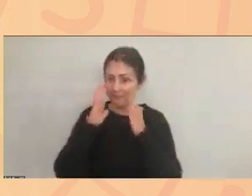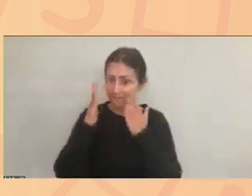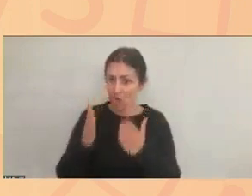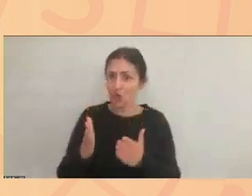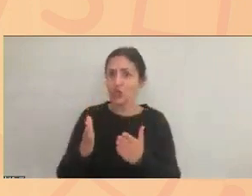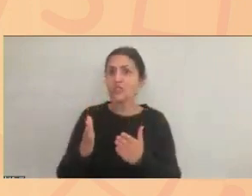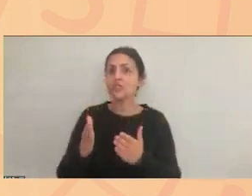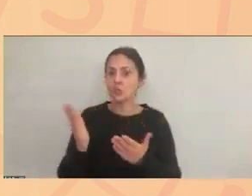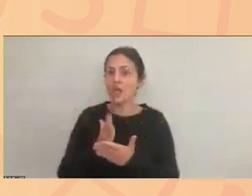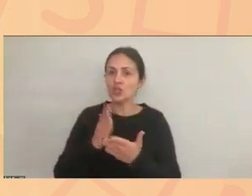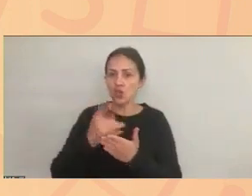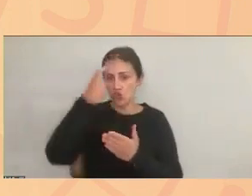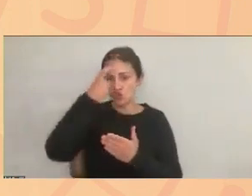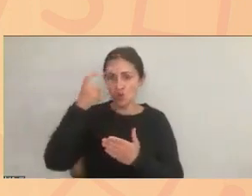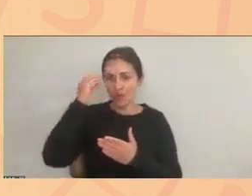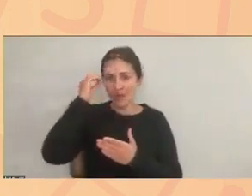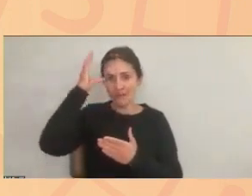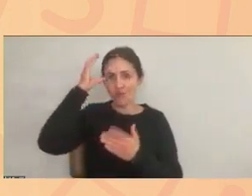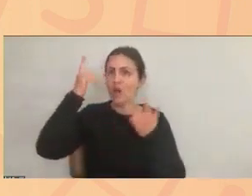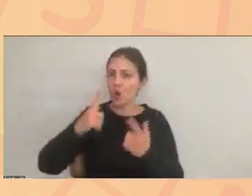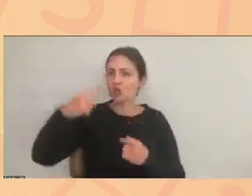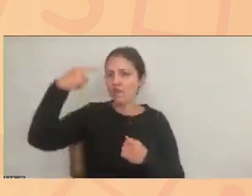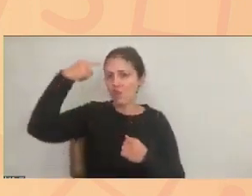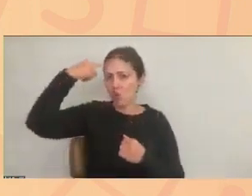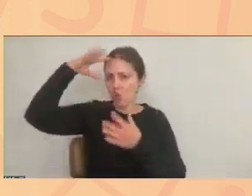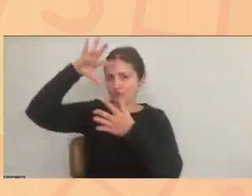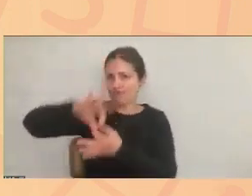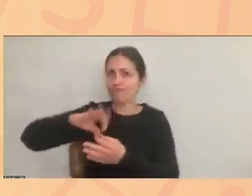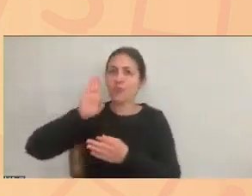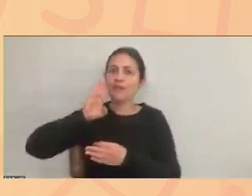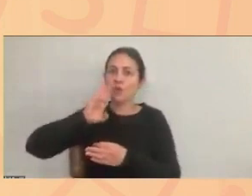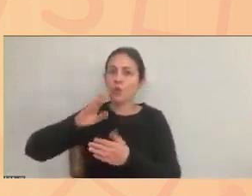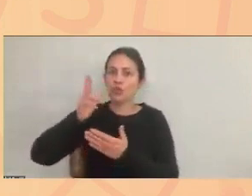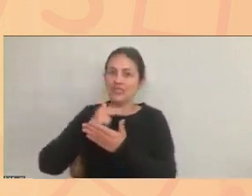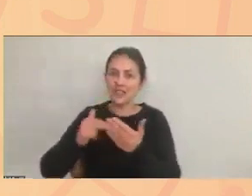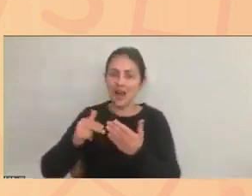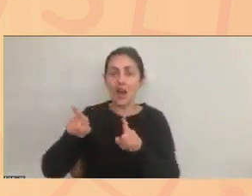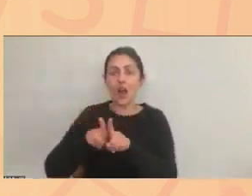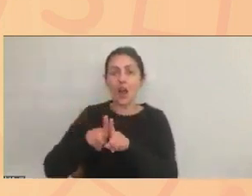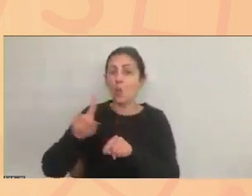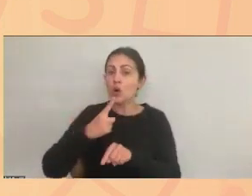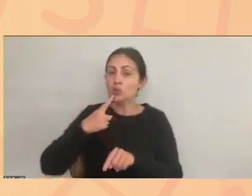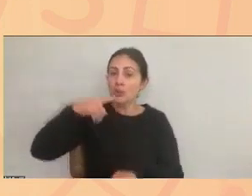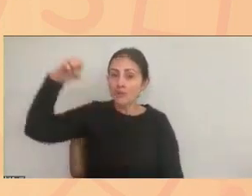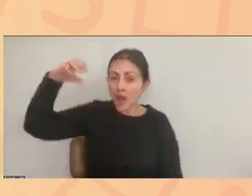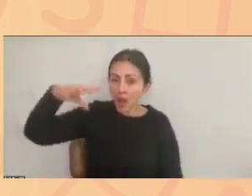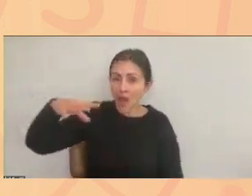And so a lot of thought went into the building about the lighting and the spaces that are created within the centre.